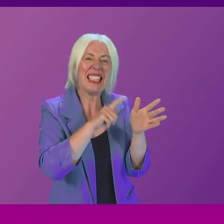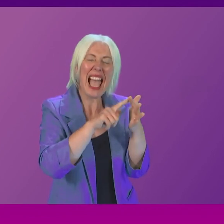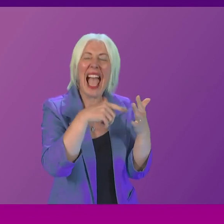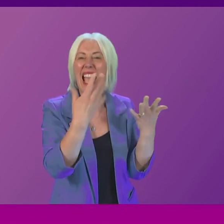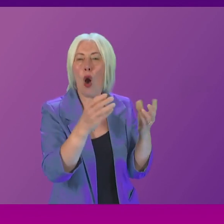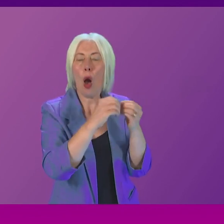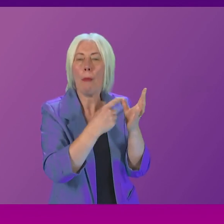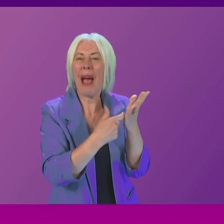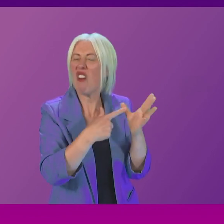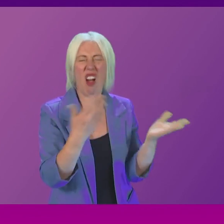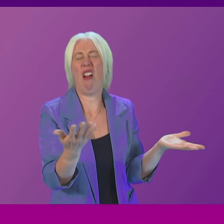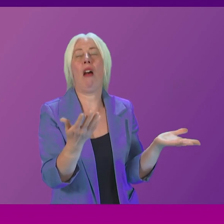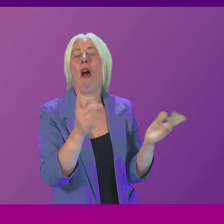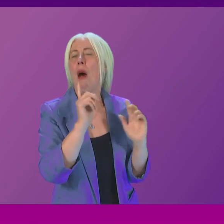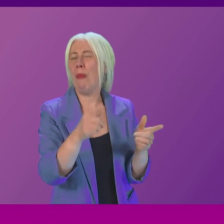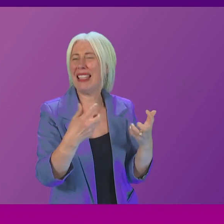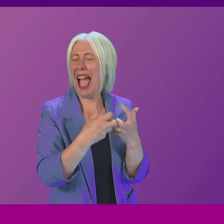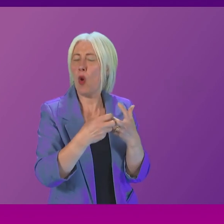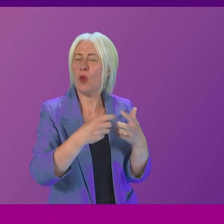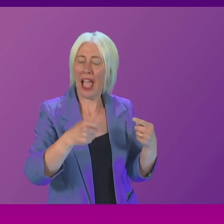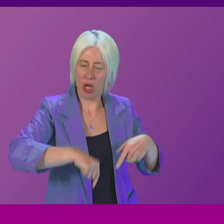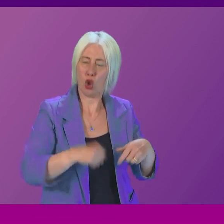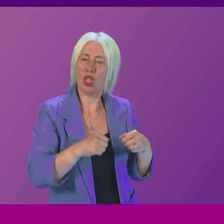What more can the Scottish Government do to challenge CalMac’s decision, given that